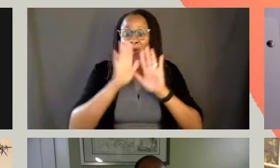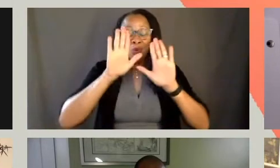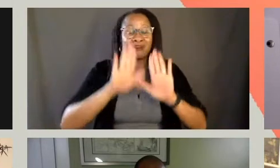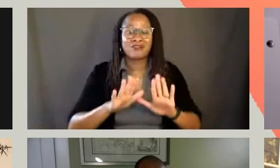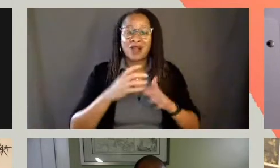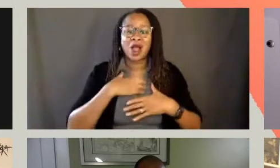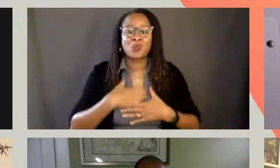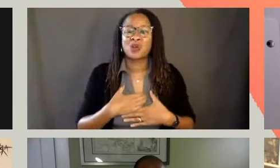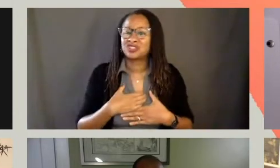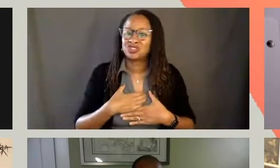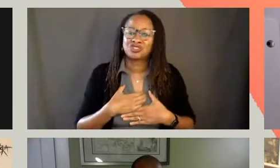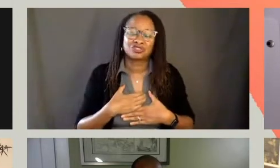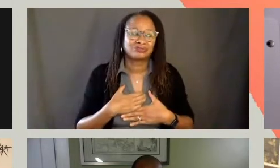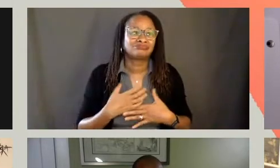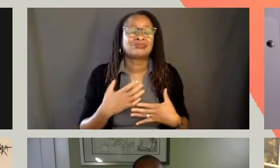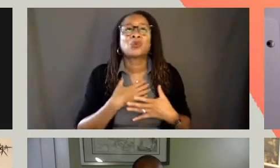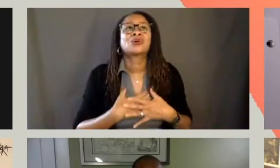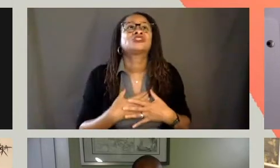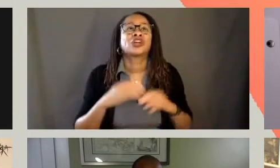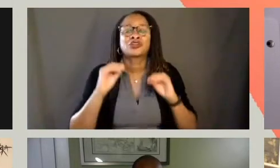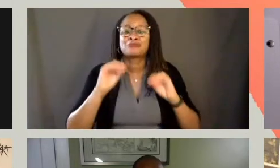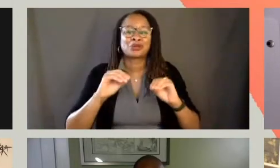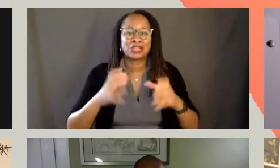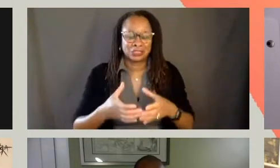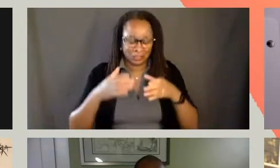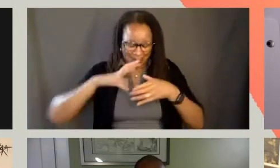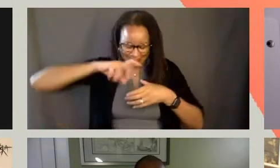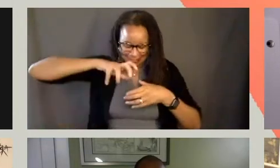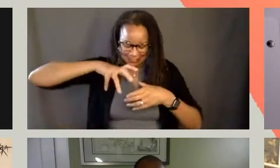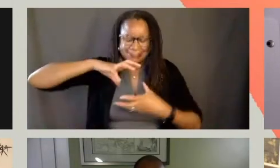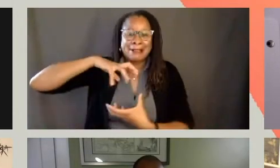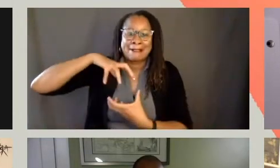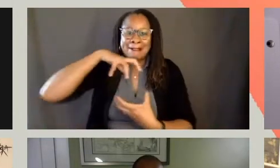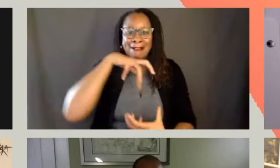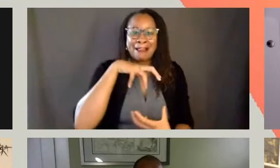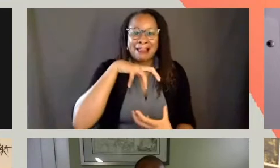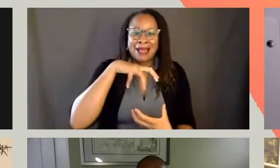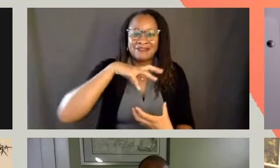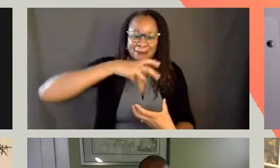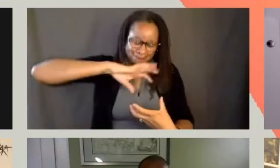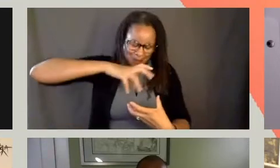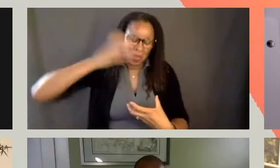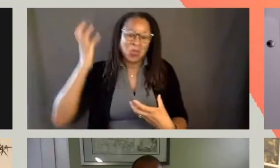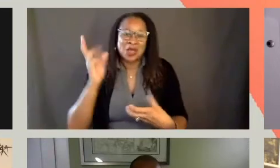I wish I could have like put it in a jar, so I could unpack it every time. (Steven chuckling)